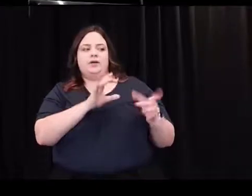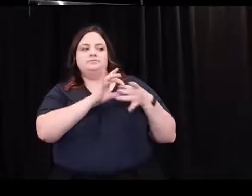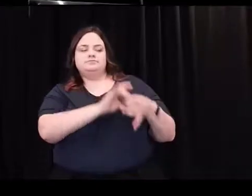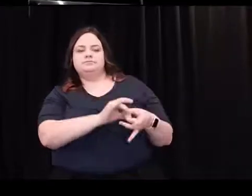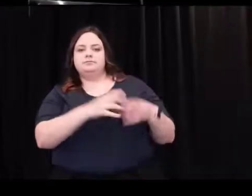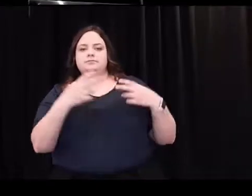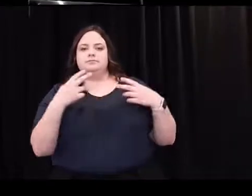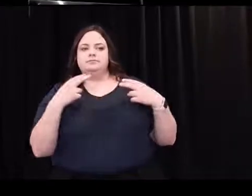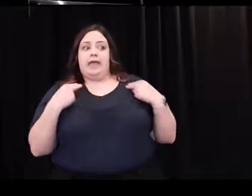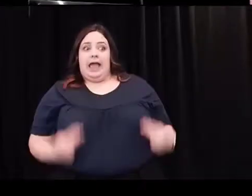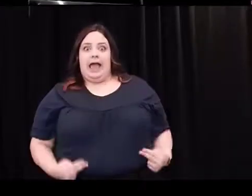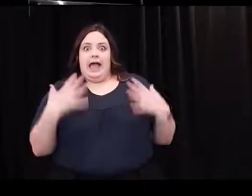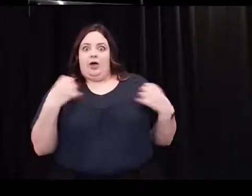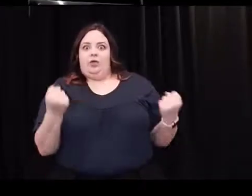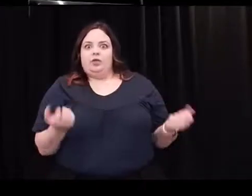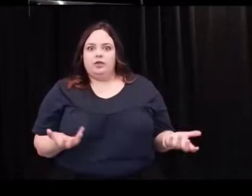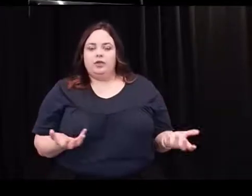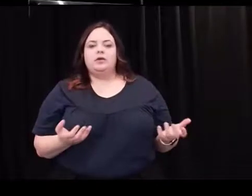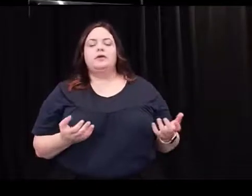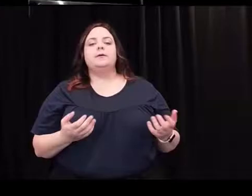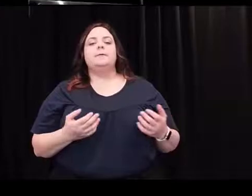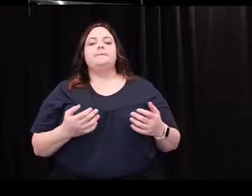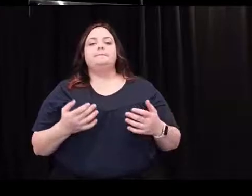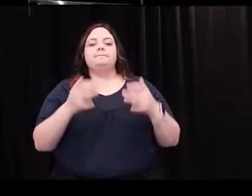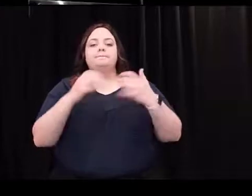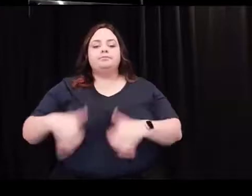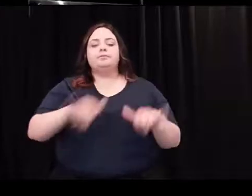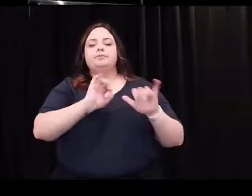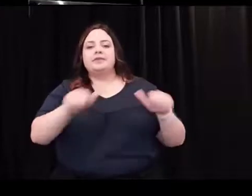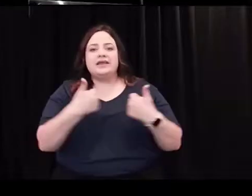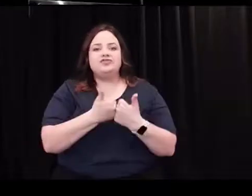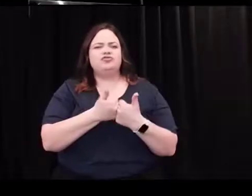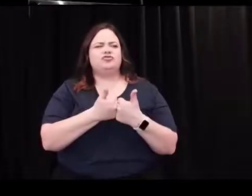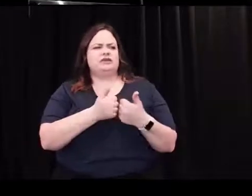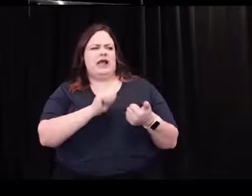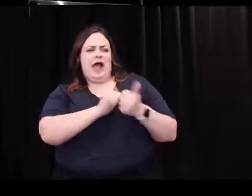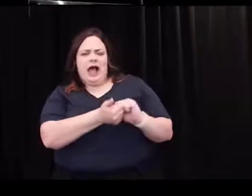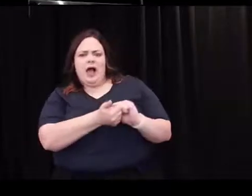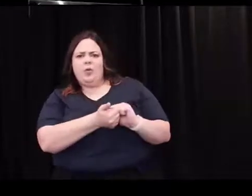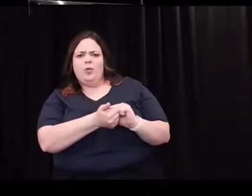[Nate] And one of the most common challenges is, how do we get that information? Excuse